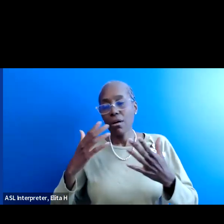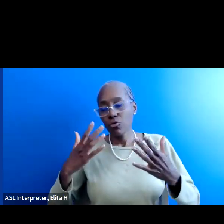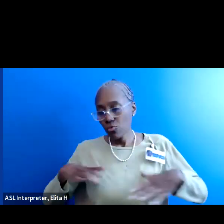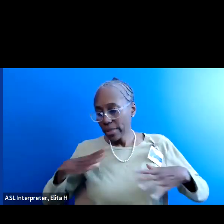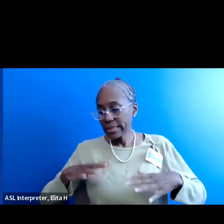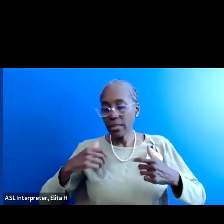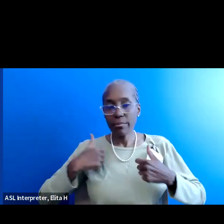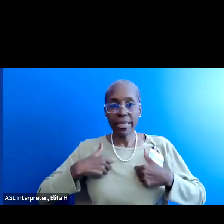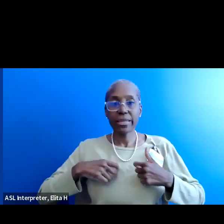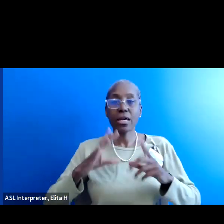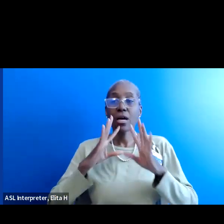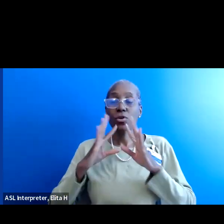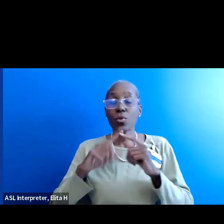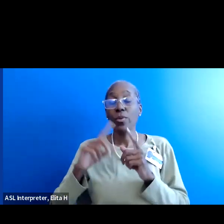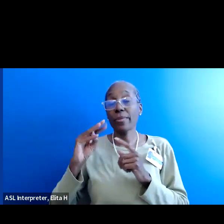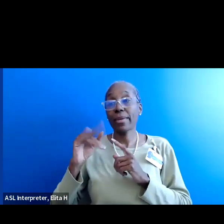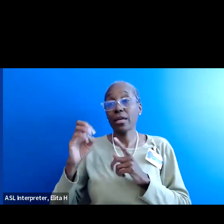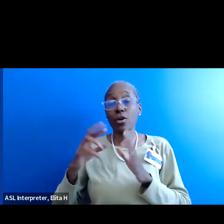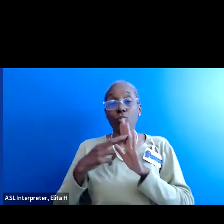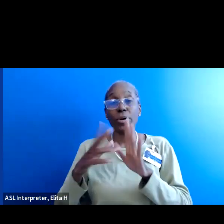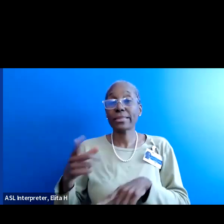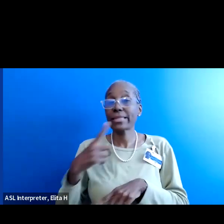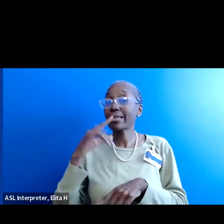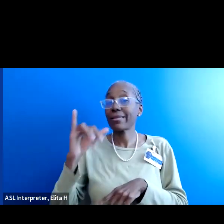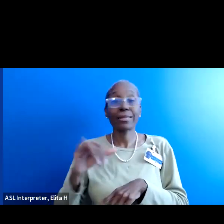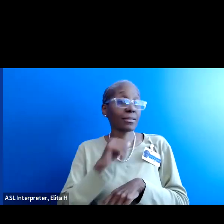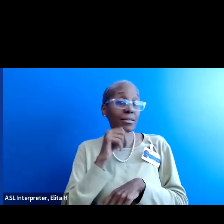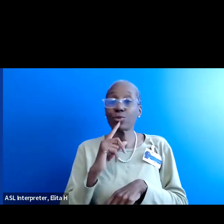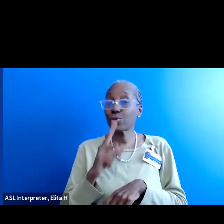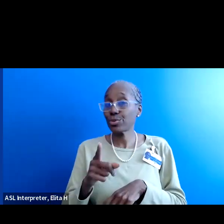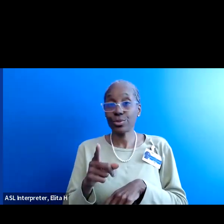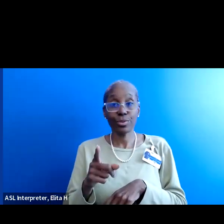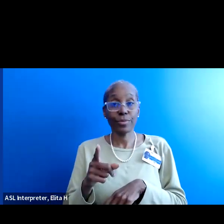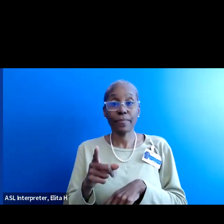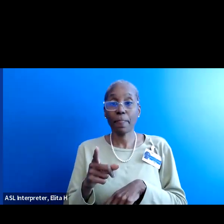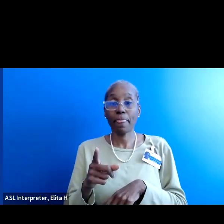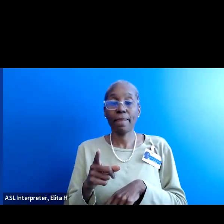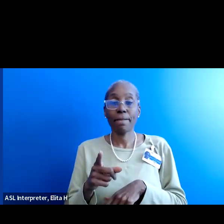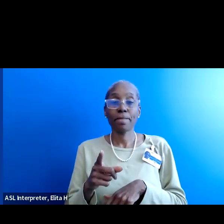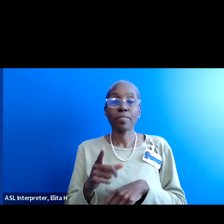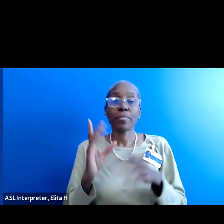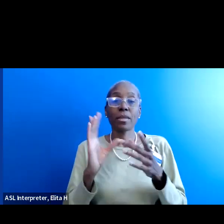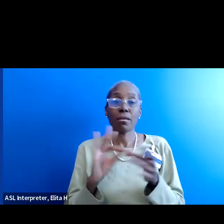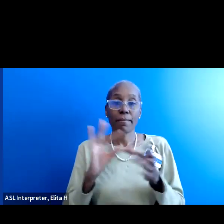I spoke with a Medicare representative who said that that is not true, and comments, question mark.